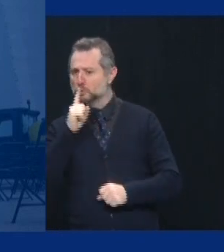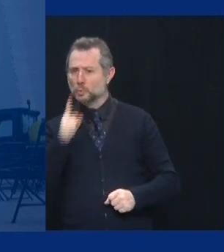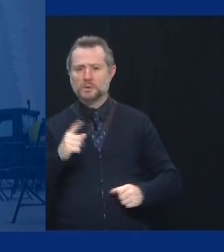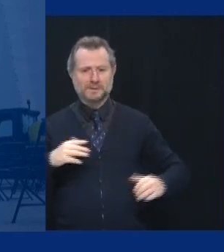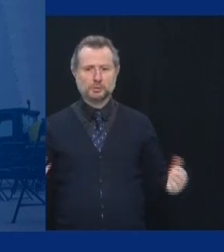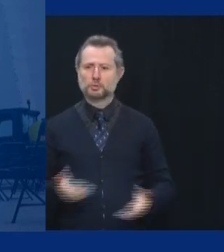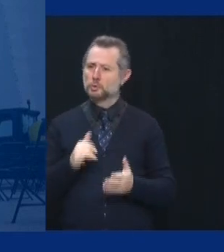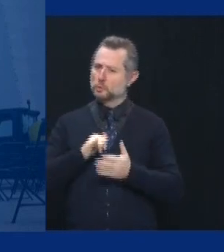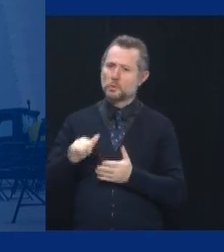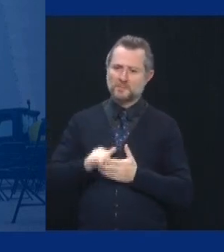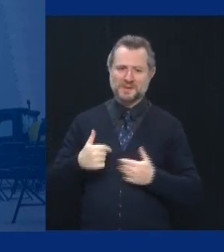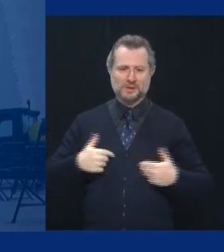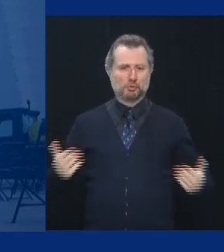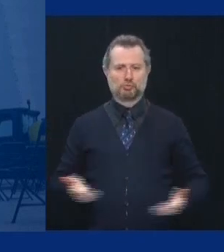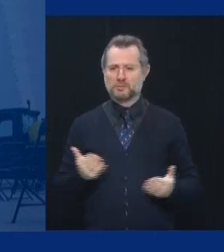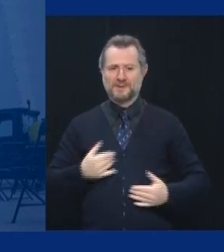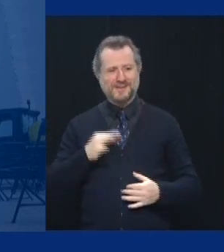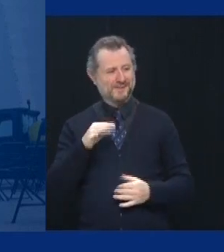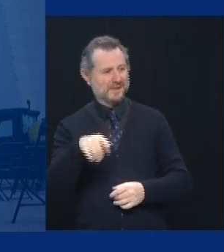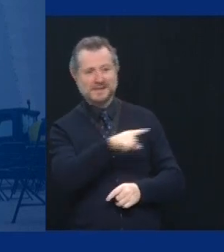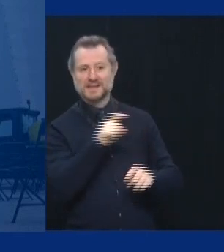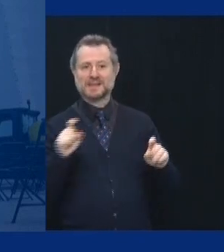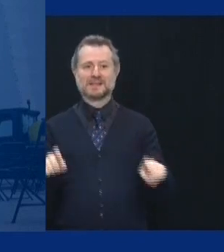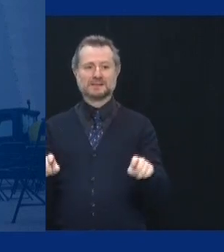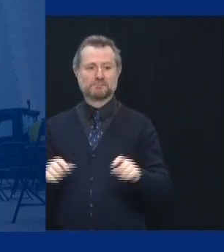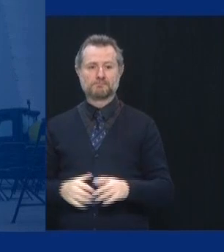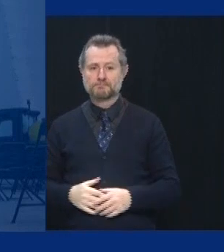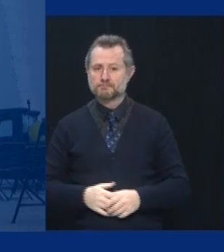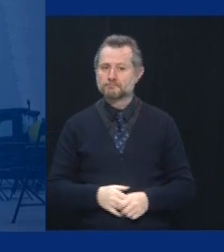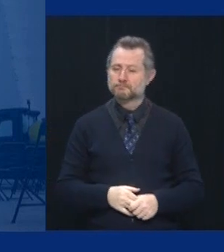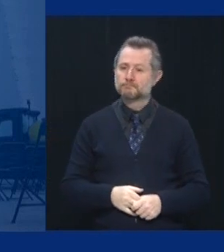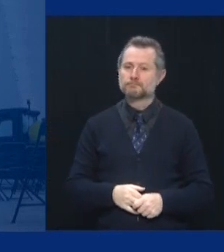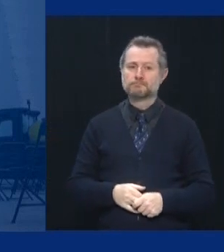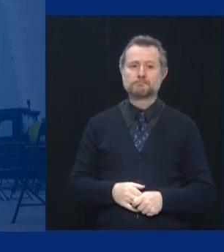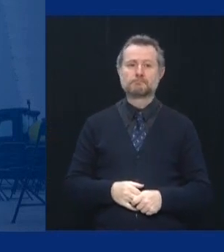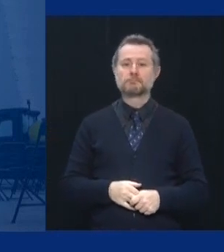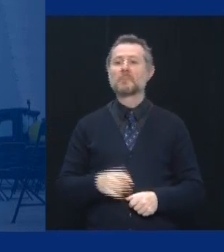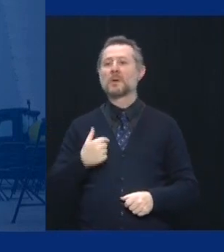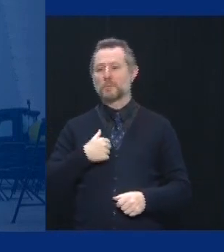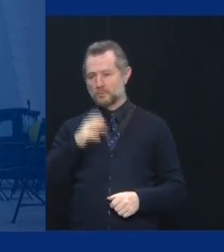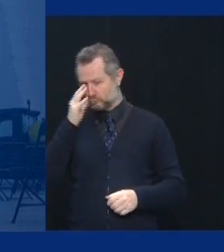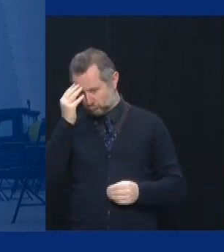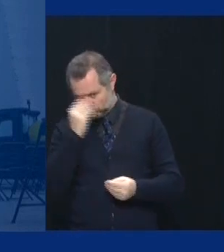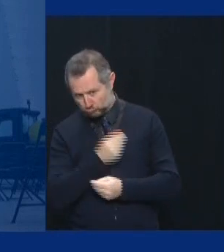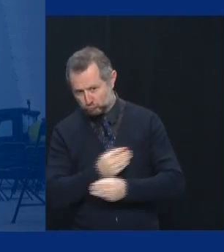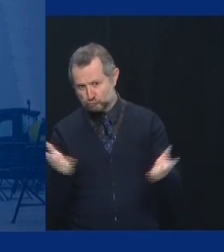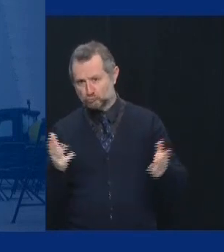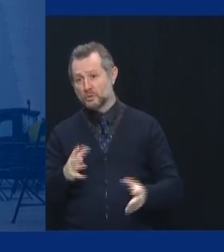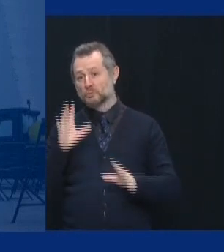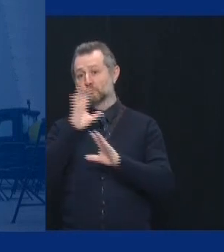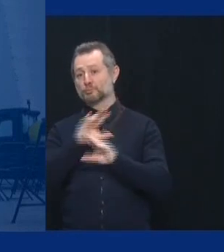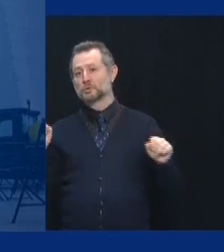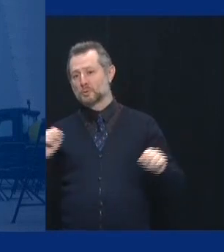THAT'S MY PLACE. I'M GOVERNOR OF NEW YORK, AND I WANT TO MAKE SURE THAT I'M HERE